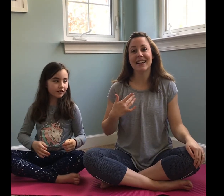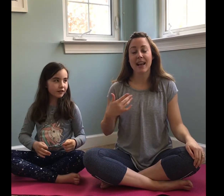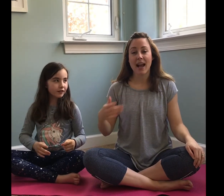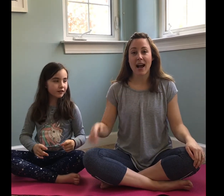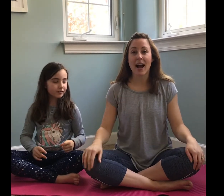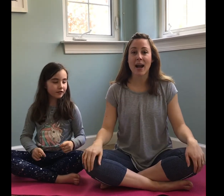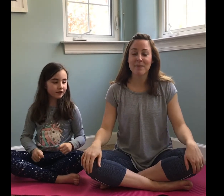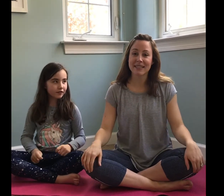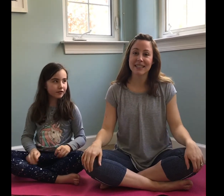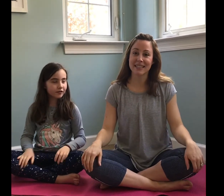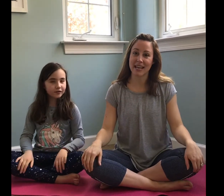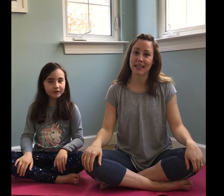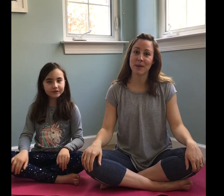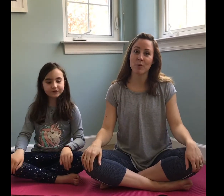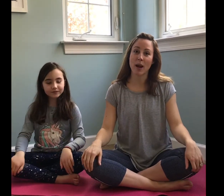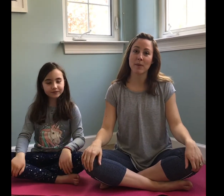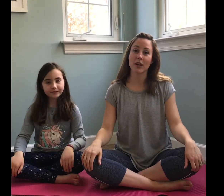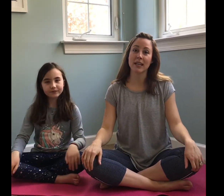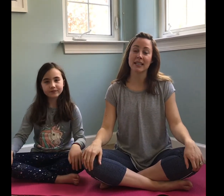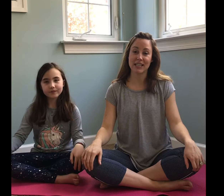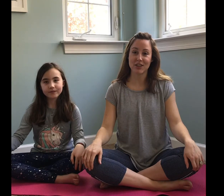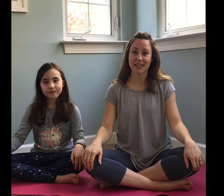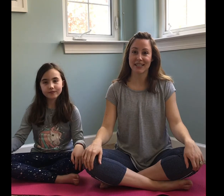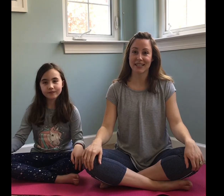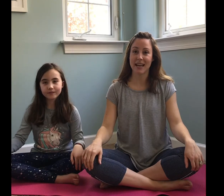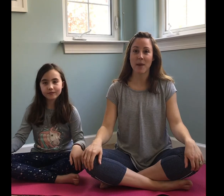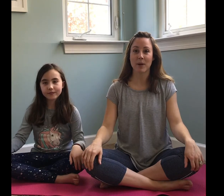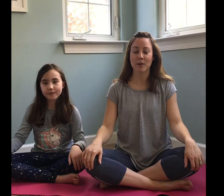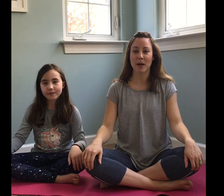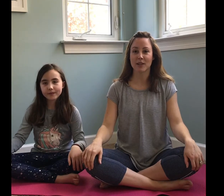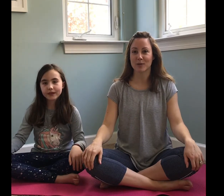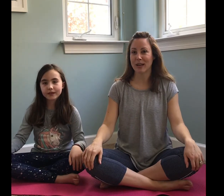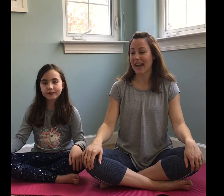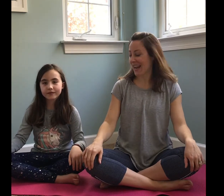I'm Mrs. Stanley, Primary teaching assistant at Butler Montessori and